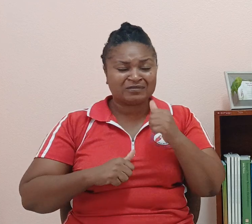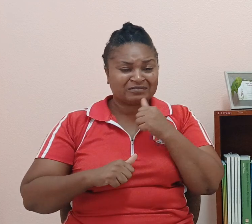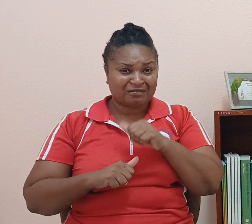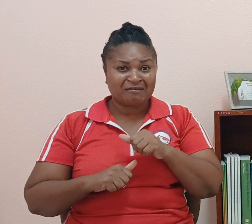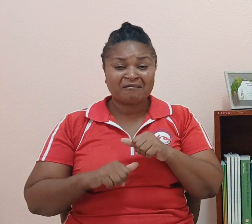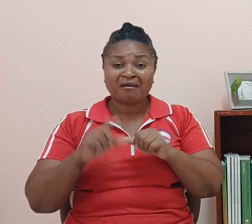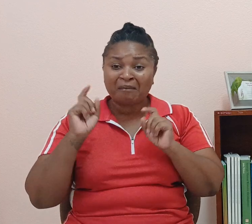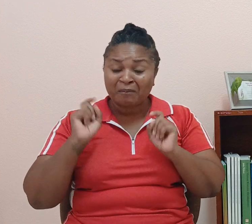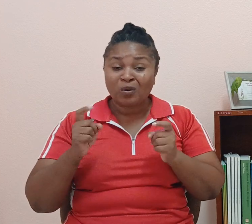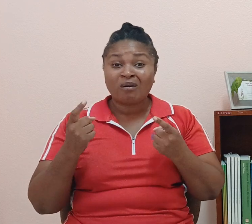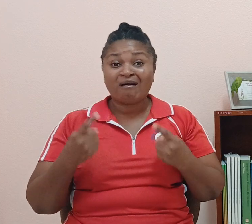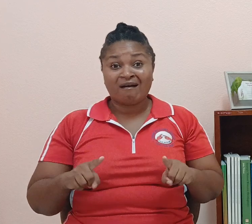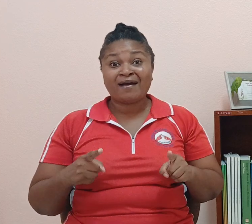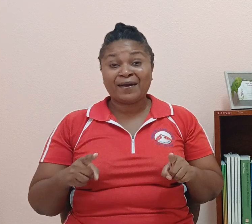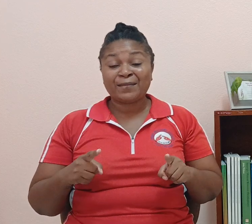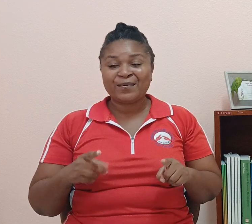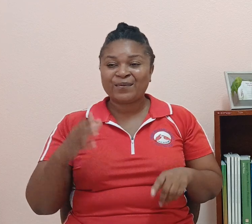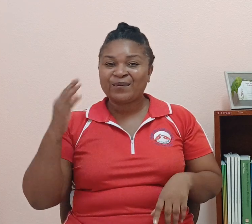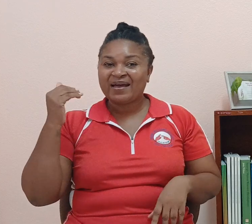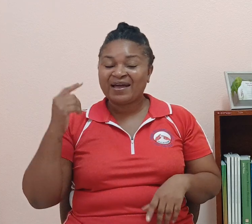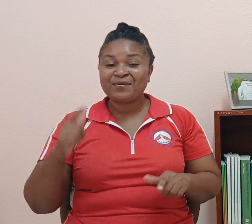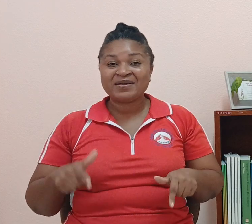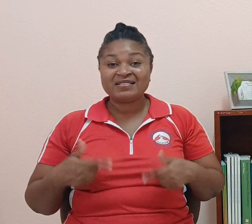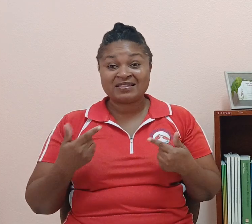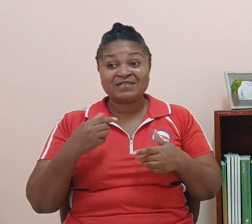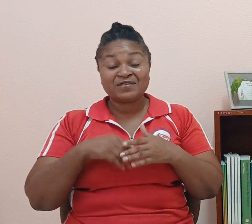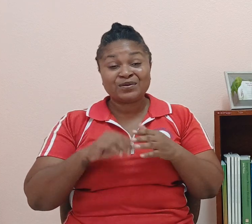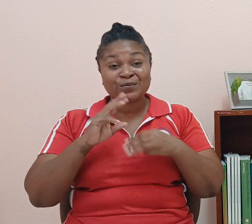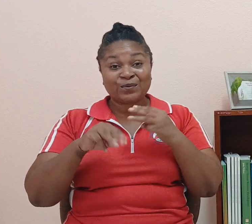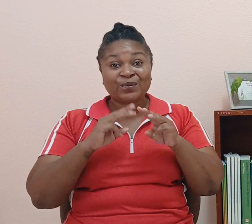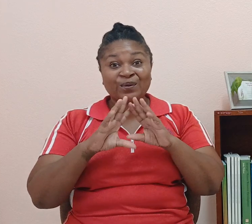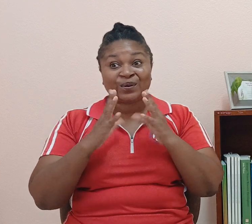because we live in a world that is filled with ungodliness.